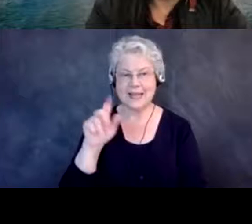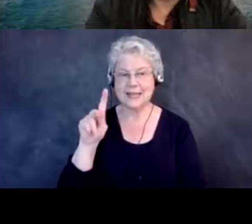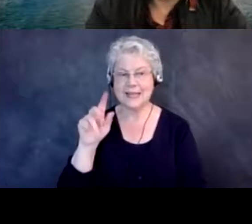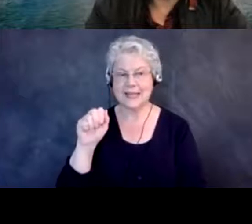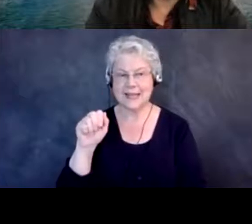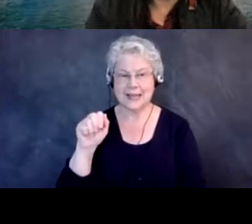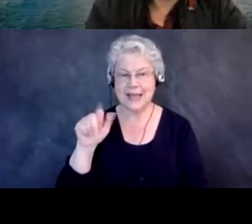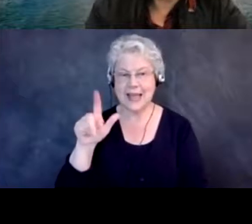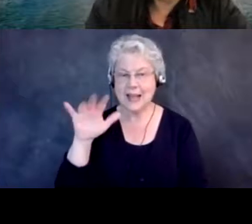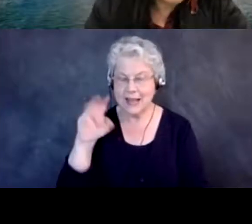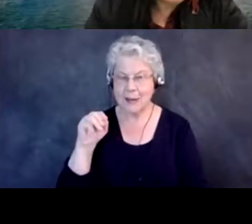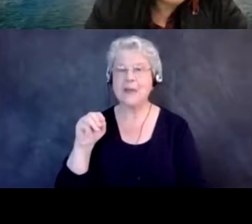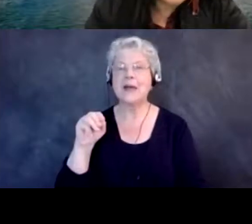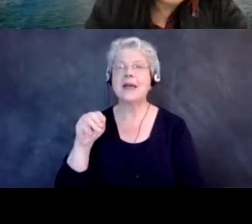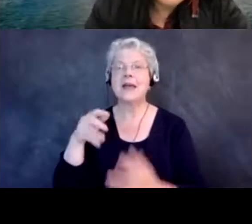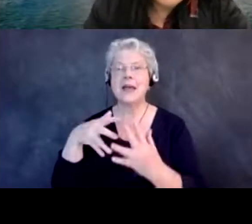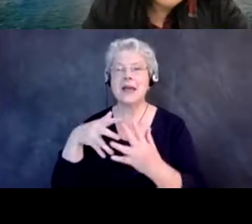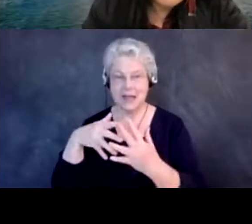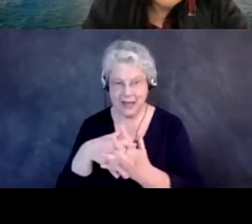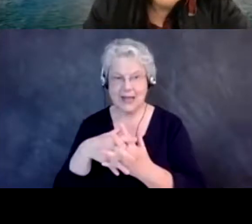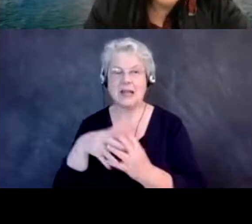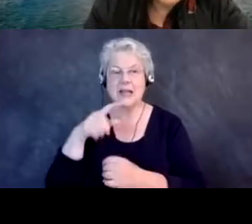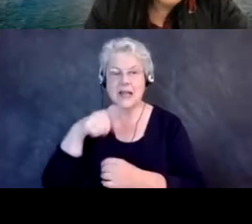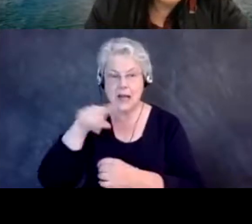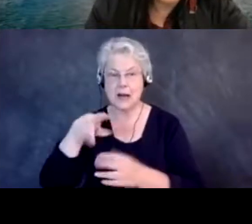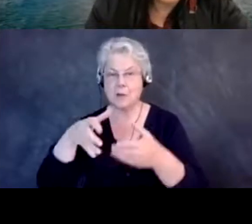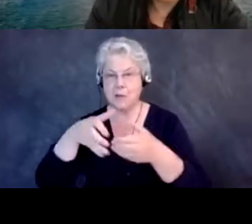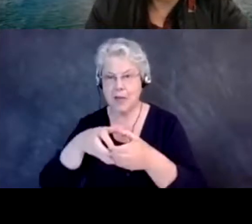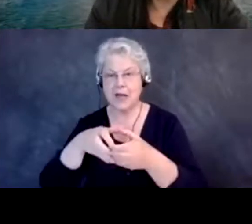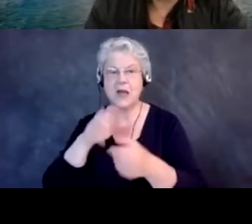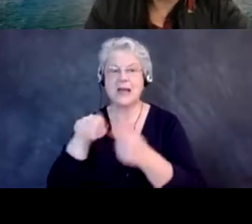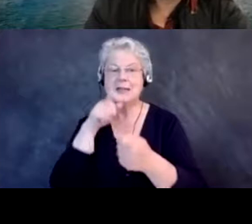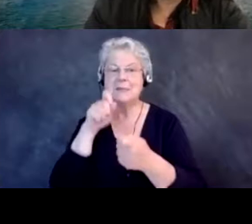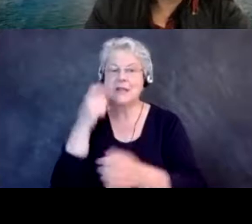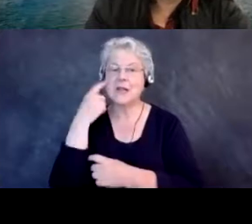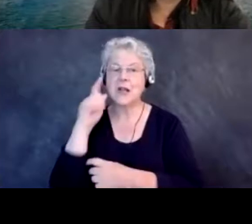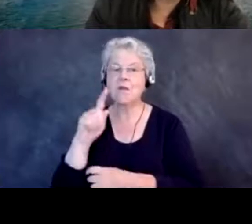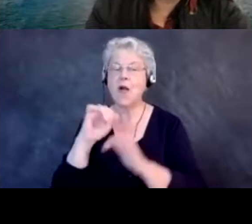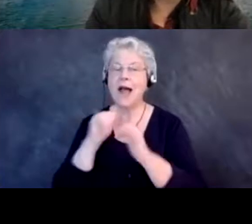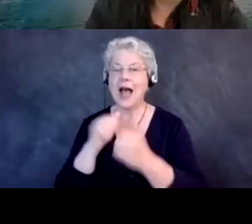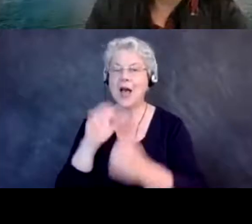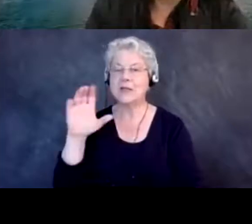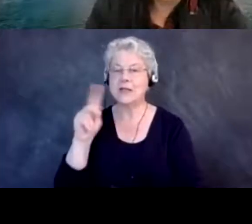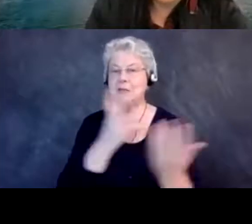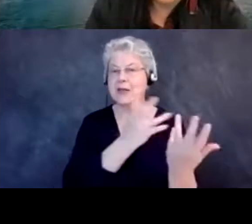do some Nation-to-Nation mentoring there. This is specifically for how the CCP fits into their